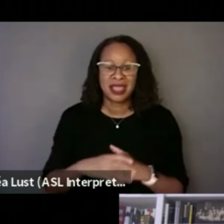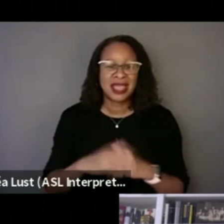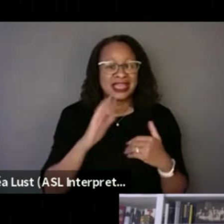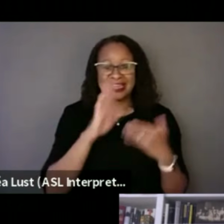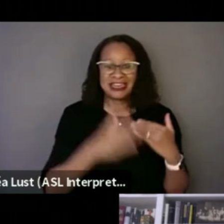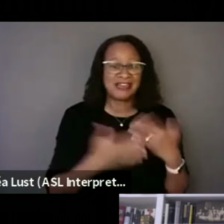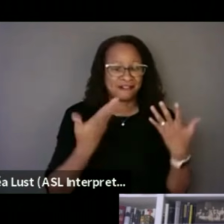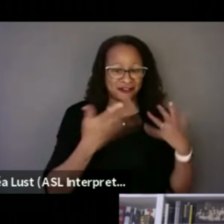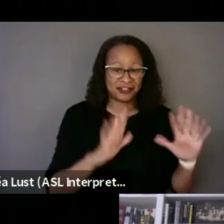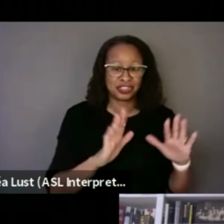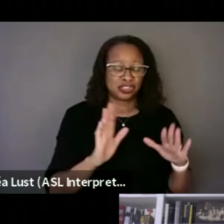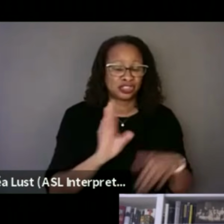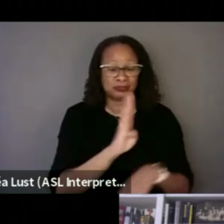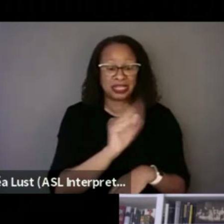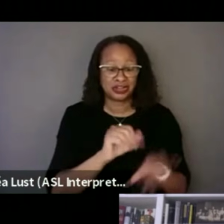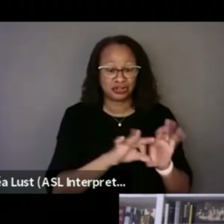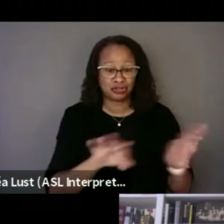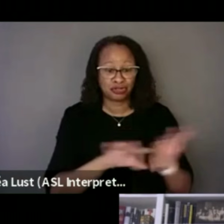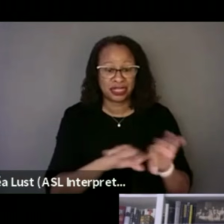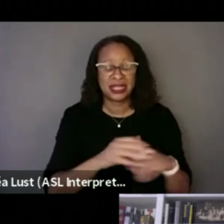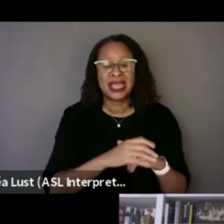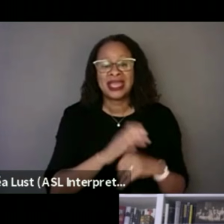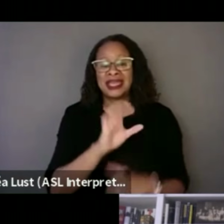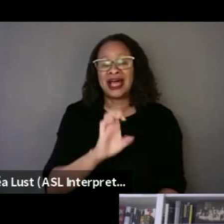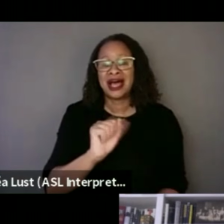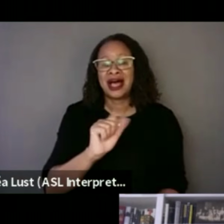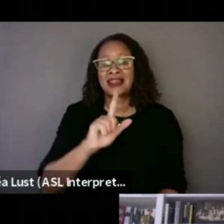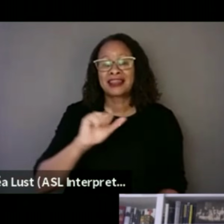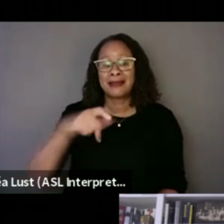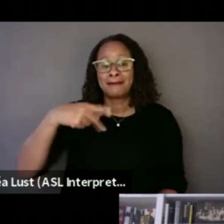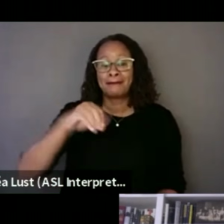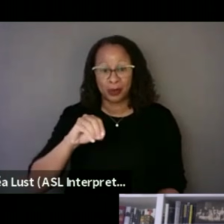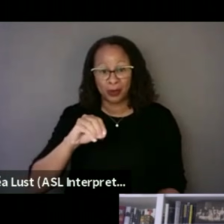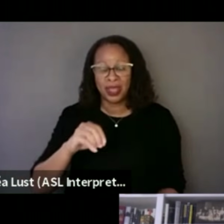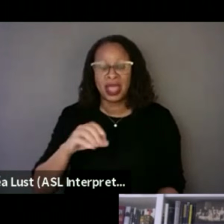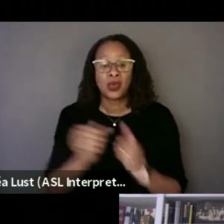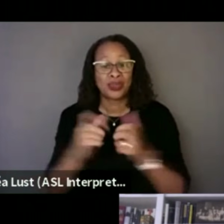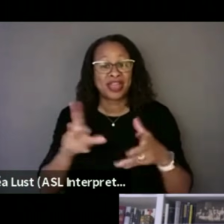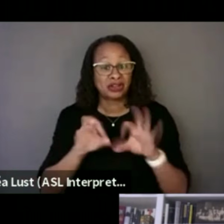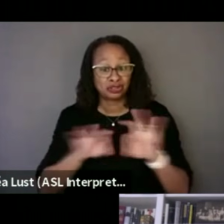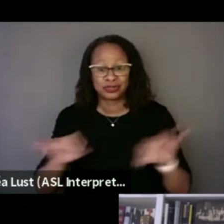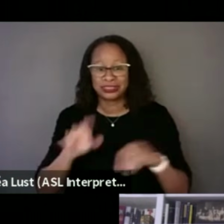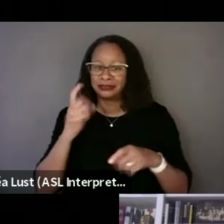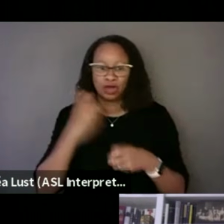in computer science in Aleppo. So, without a degree, he was having a hard time getting any job